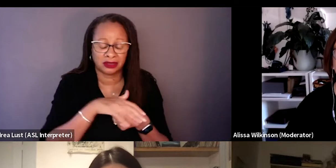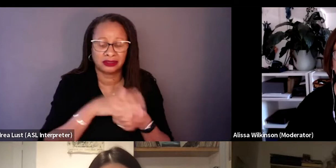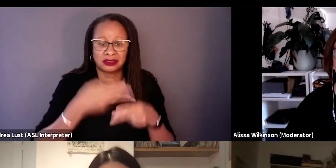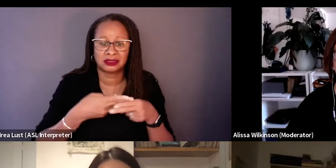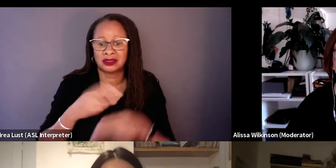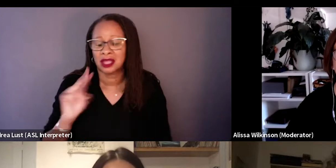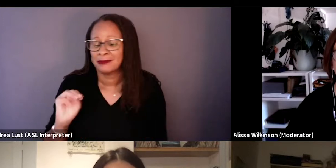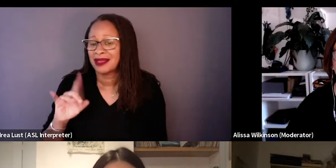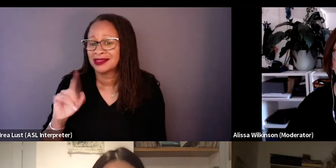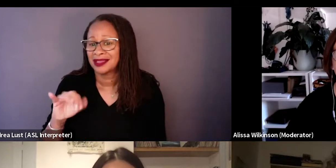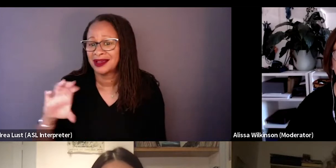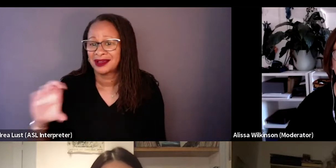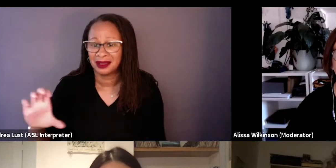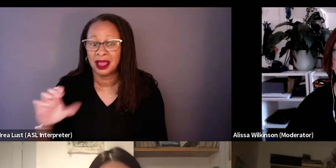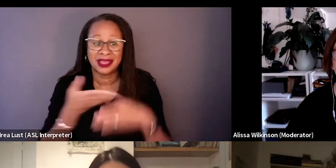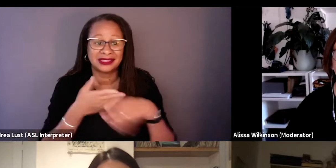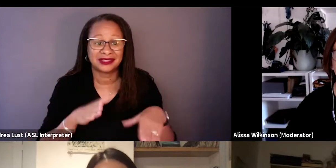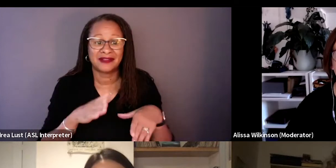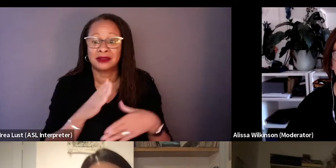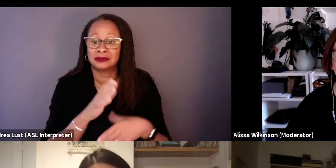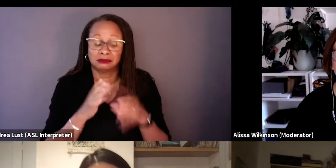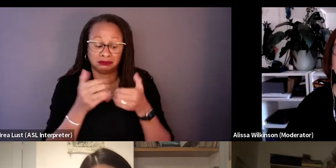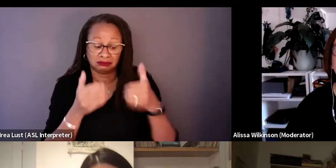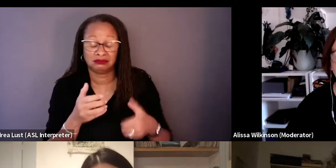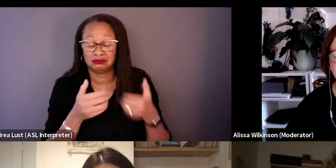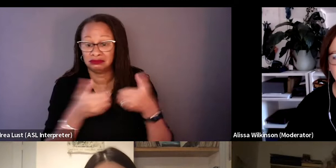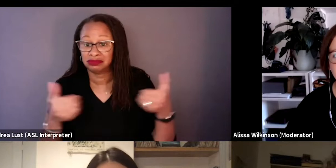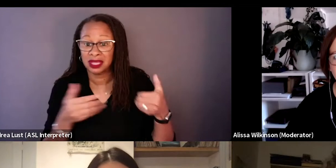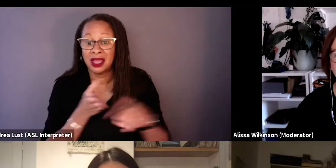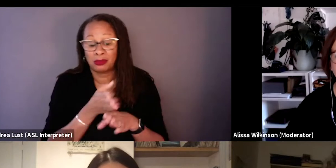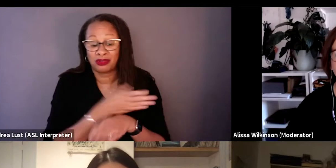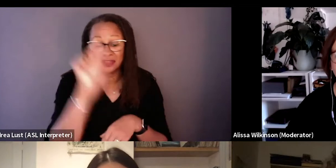and it was divided between Taliban and the previous government of Afghanistan.